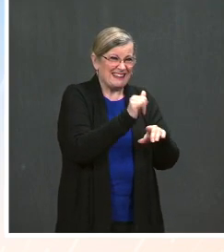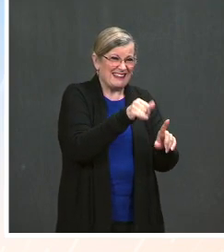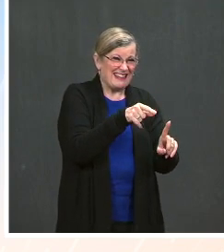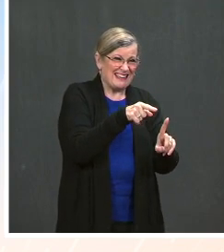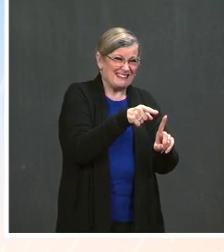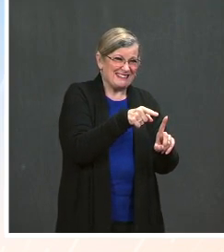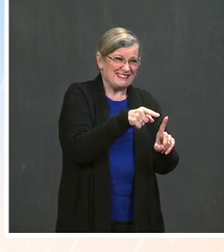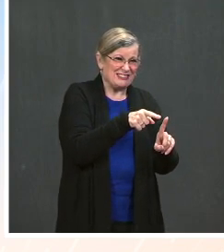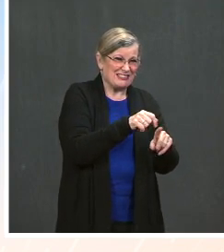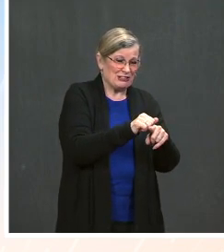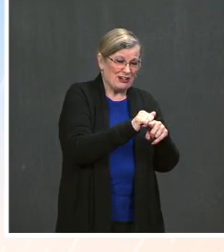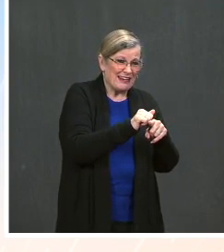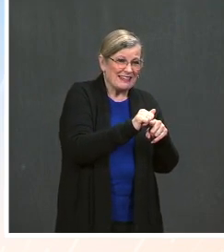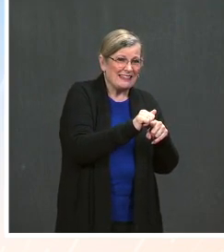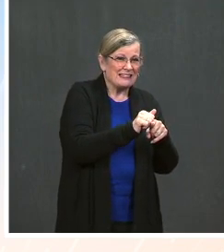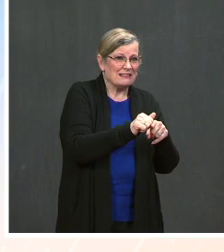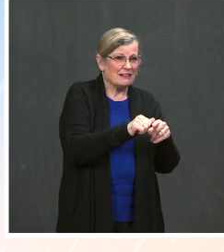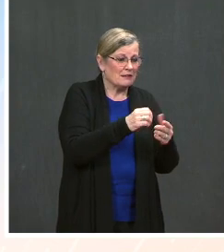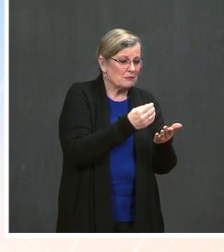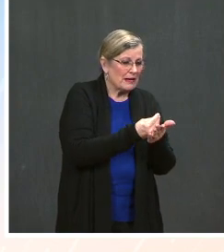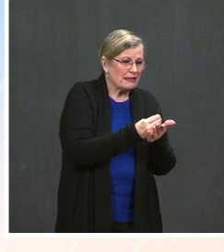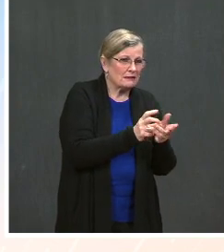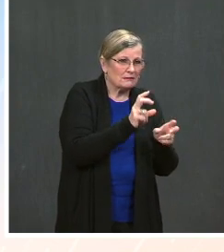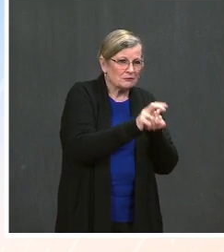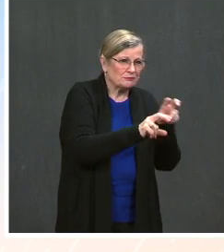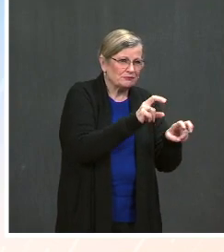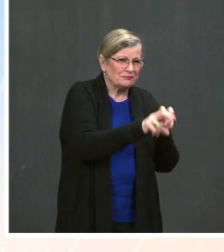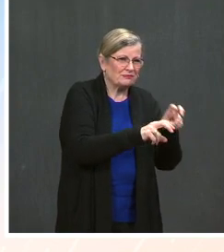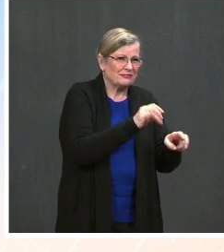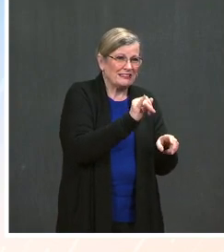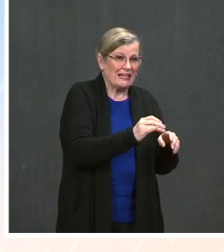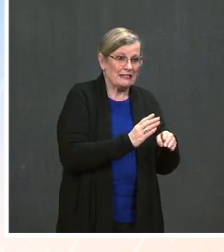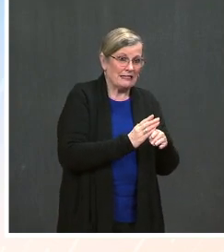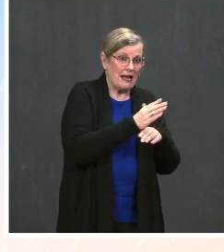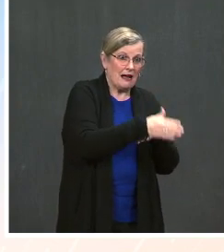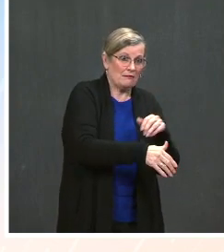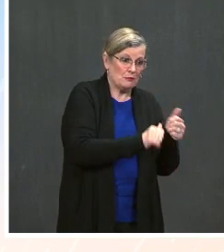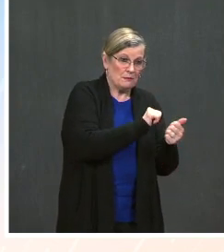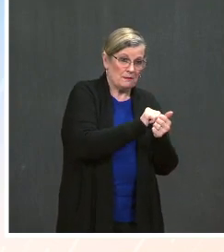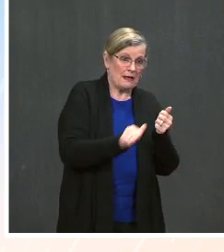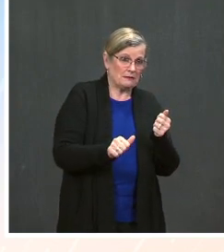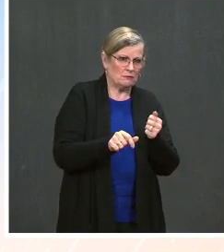And also work with Commerce, work with Transportation -- all of my colleagues, the other secretaries --